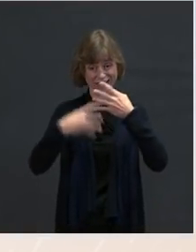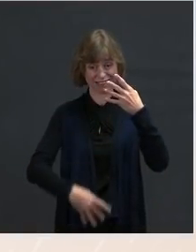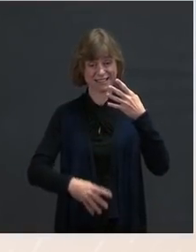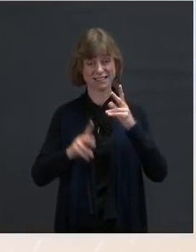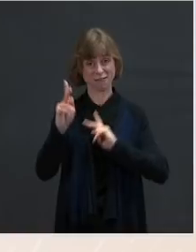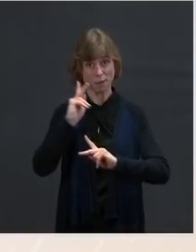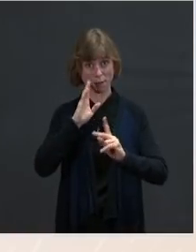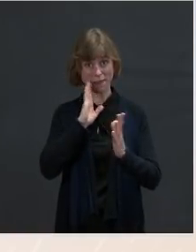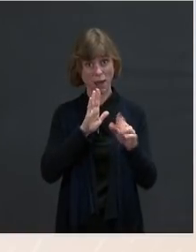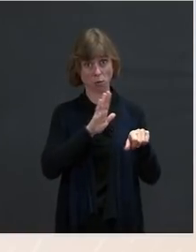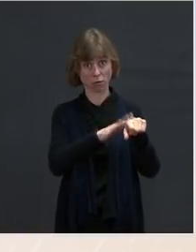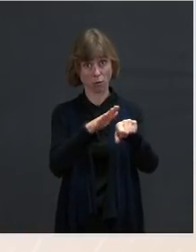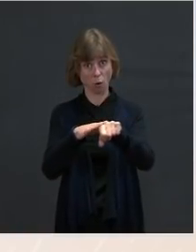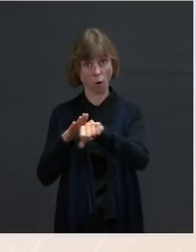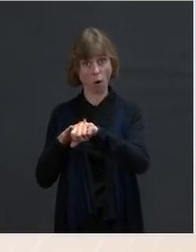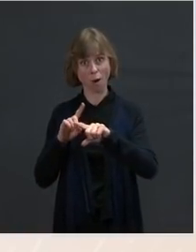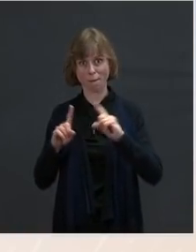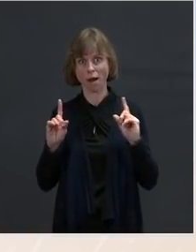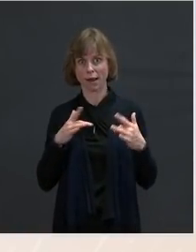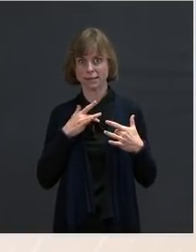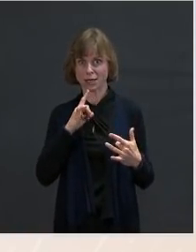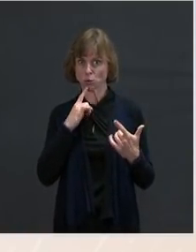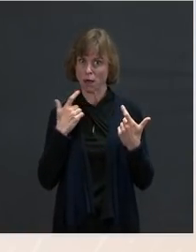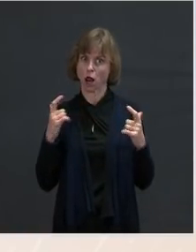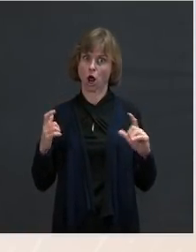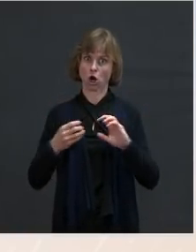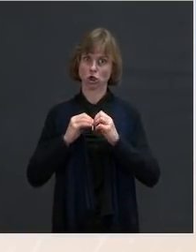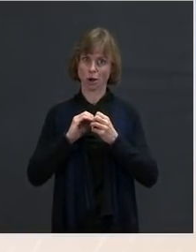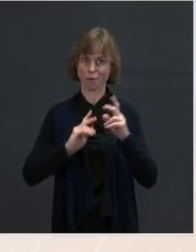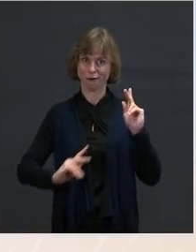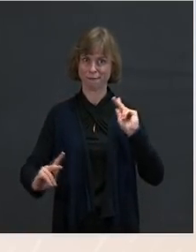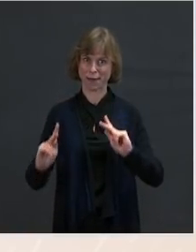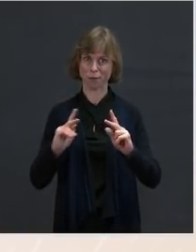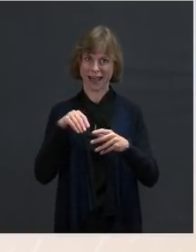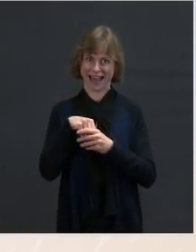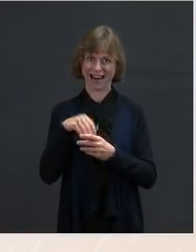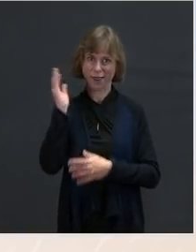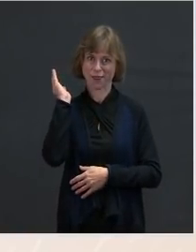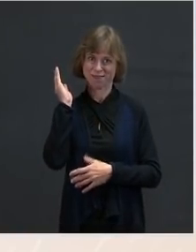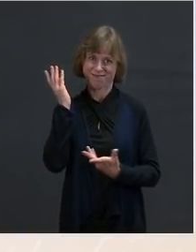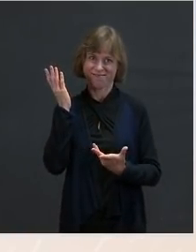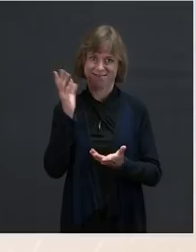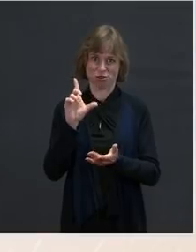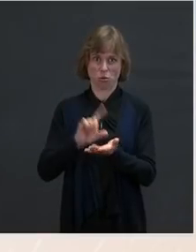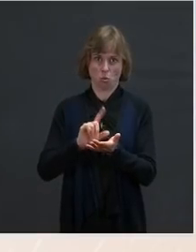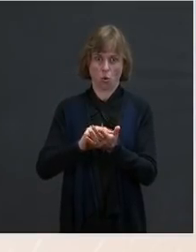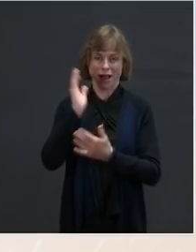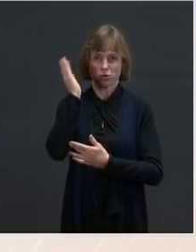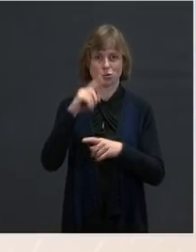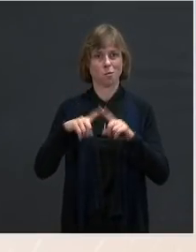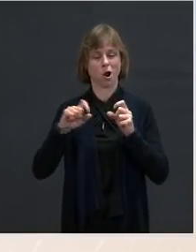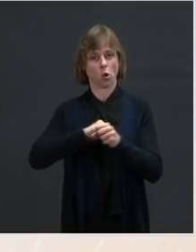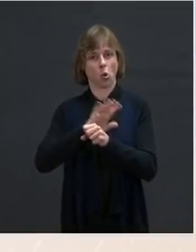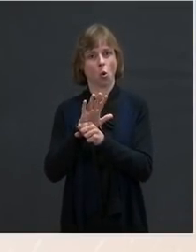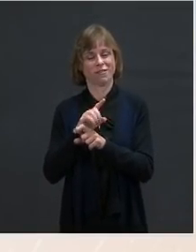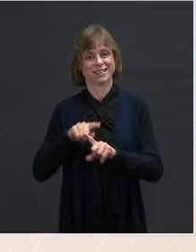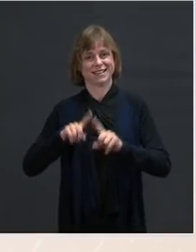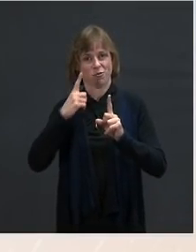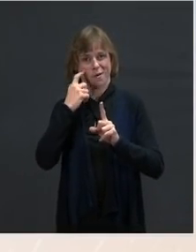But usually it's a large number of people who are in the press room, and we certainly hope we're able to do that in a COVID-safe way. Good ahead. The Press: Thanks, Jen. A couple if I could,